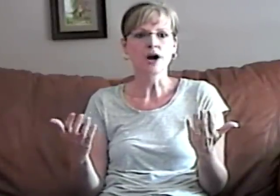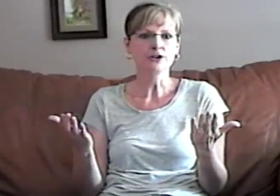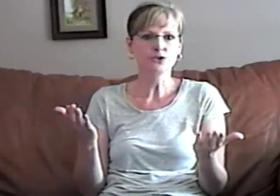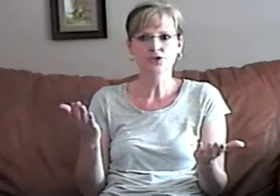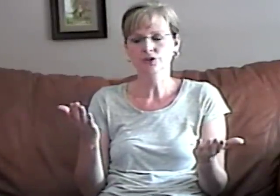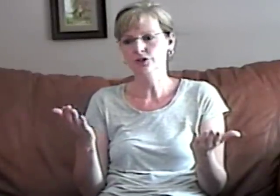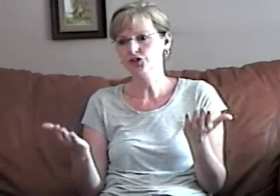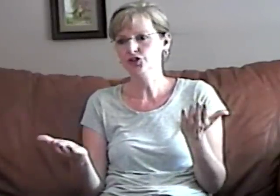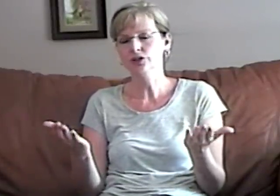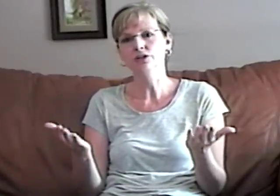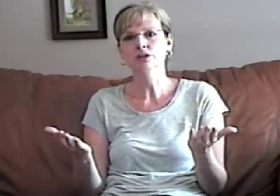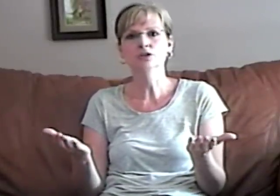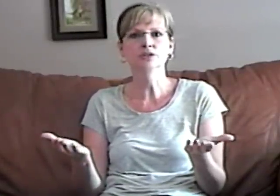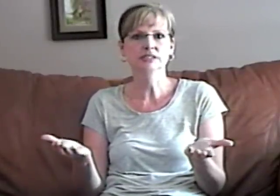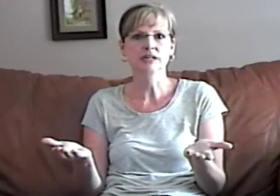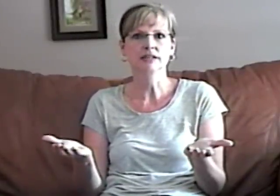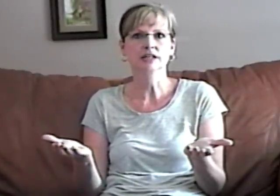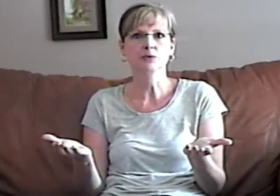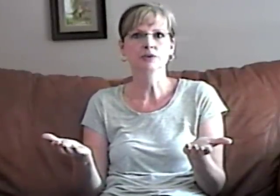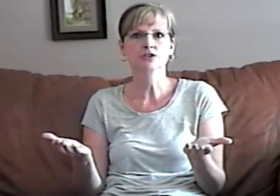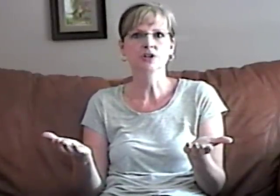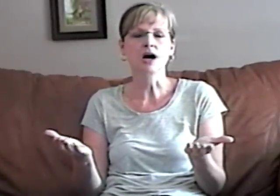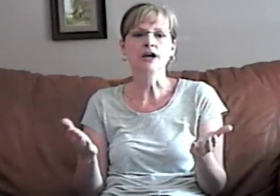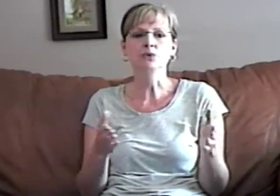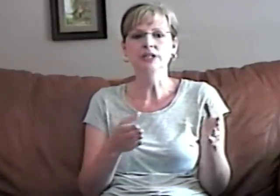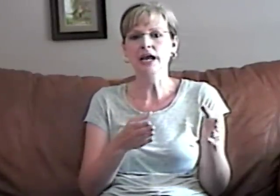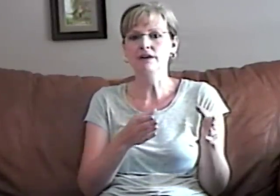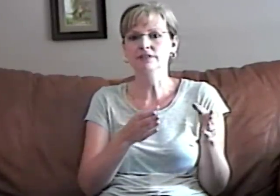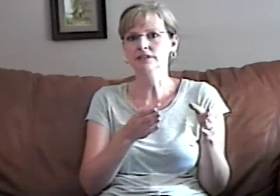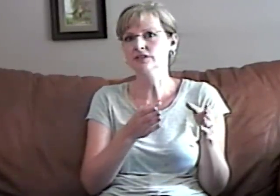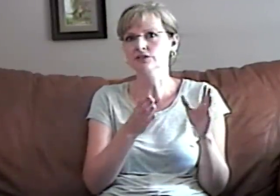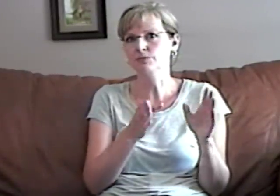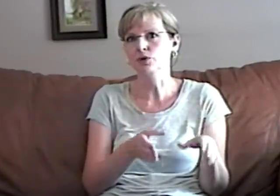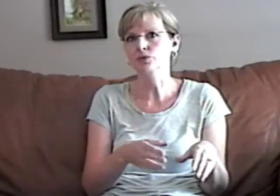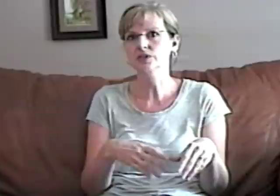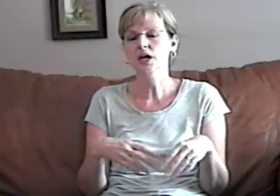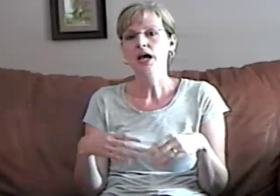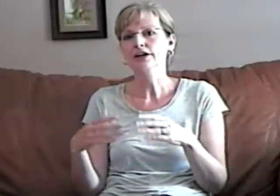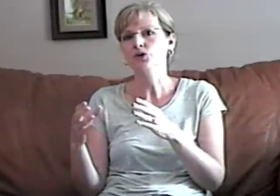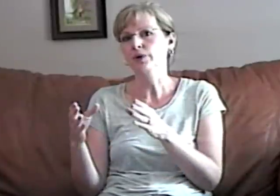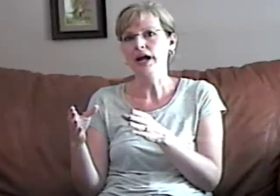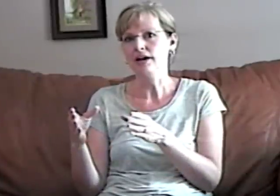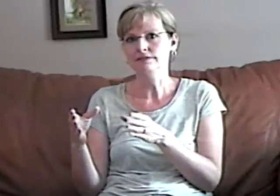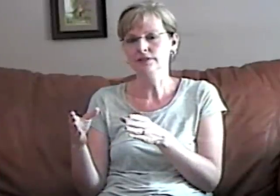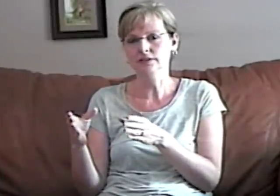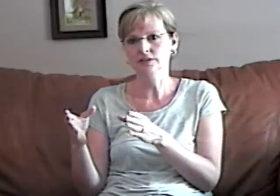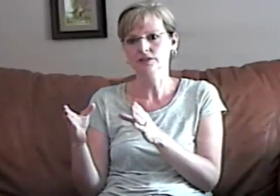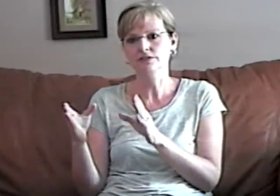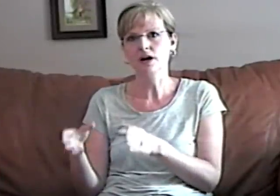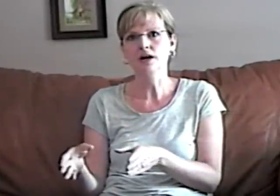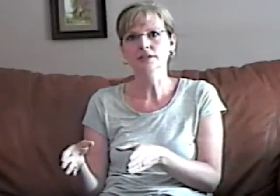should or shouldn't learn Sign Language, I only have a list of pros, no cons.